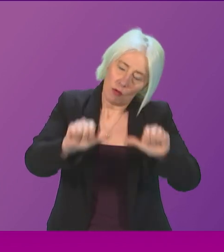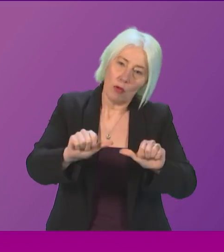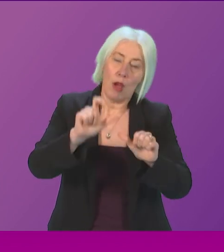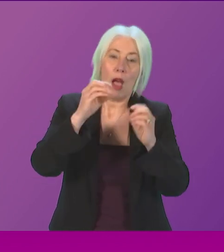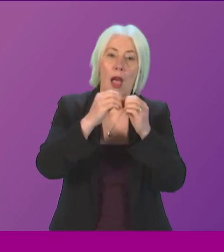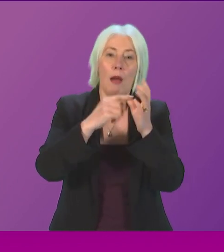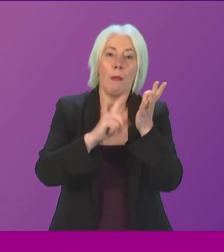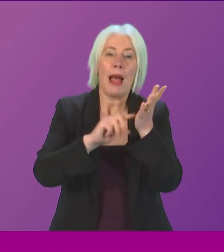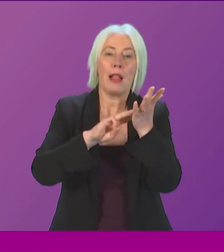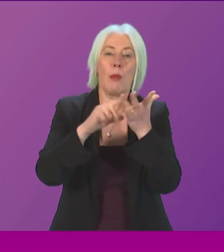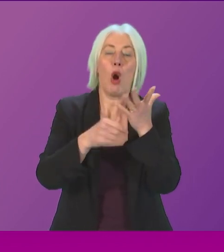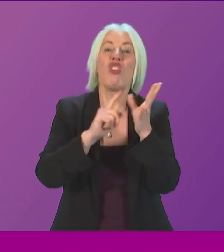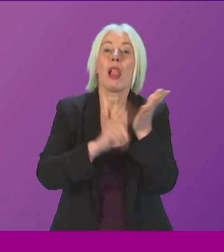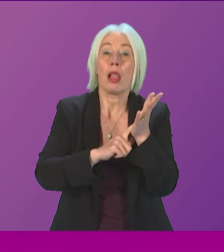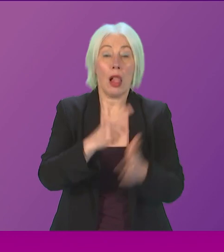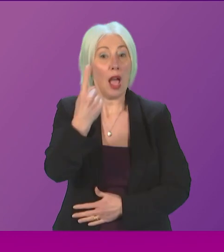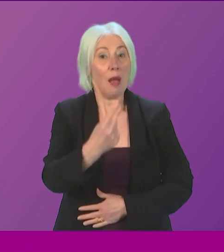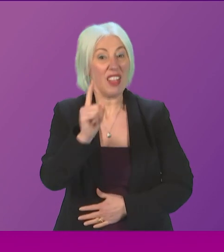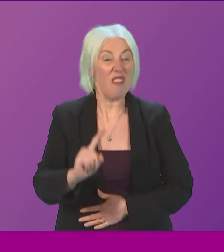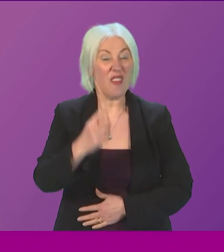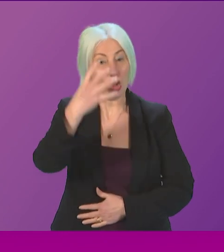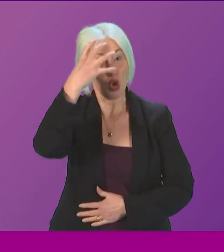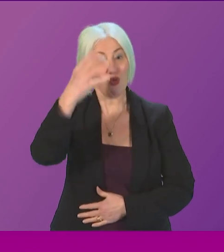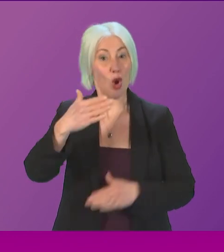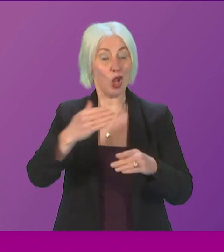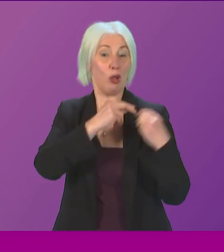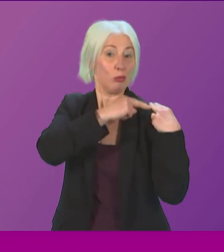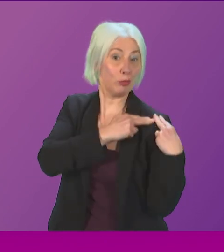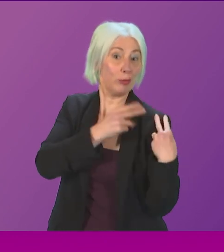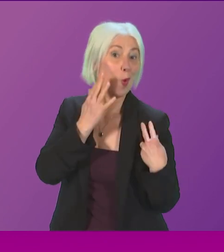He, too, carried out his first royal duties here, in 1965.